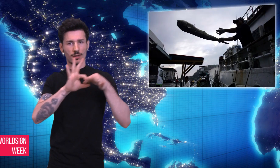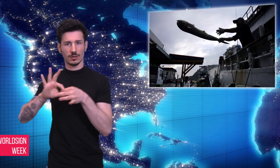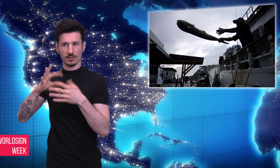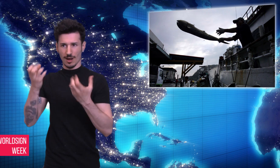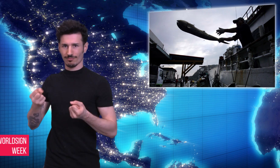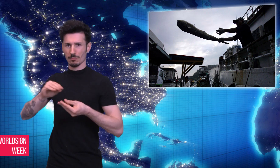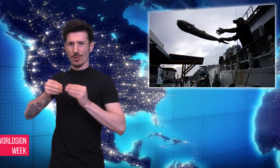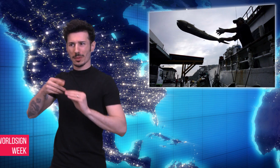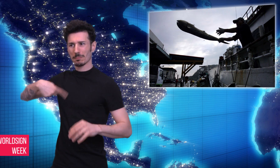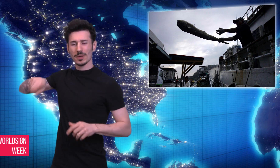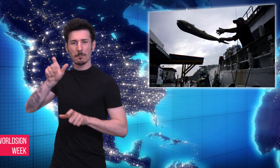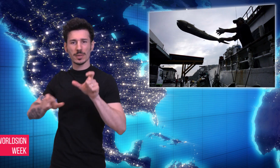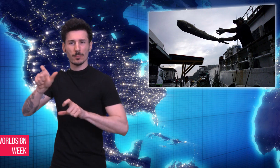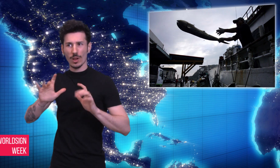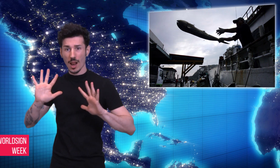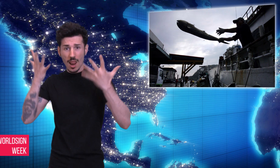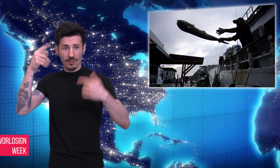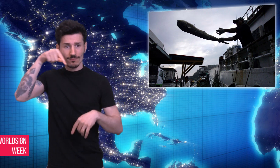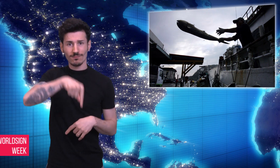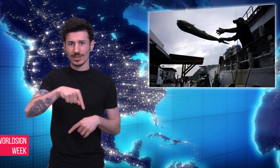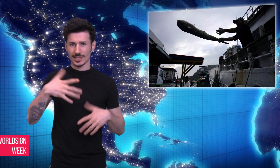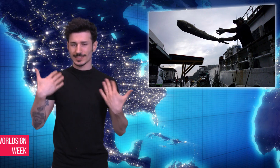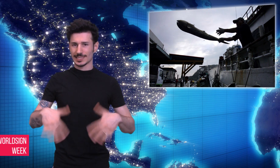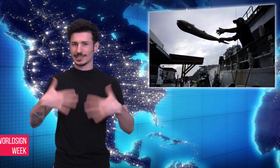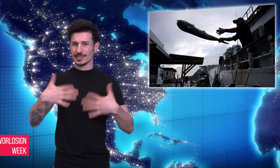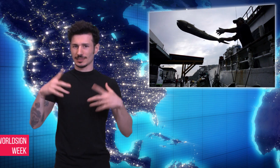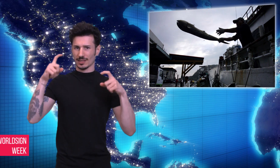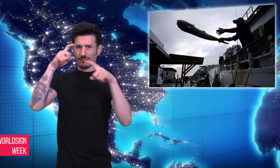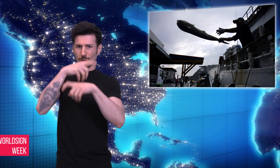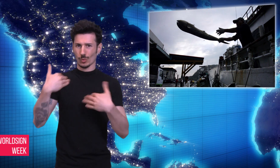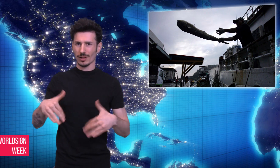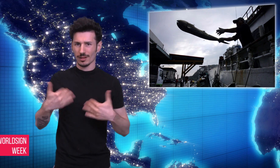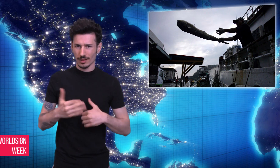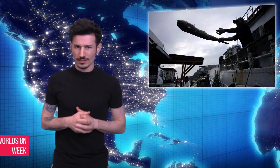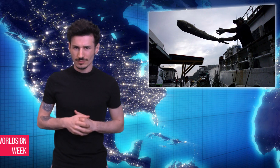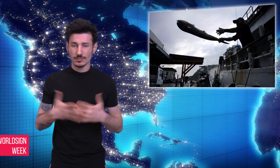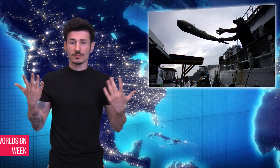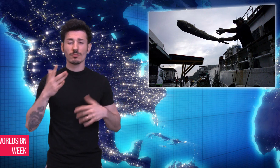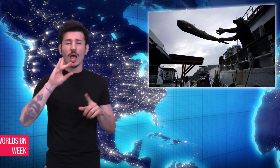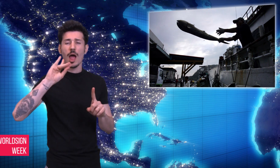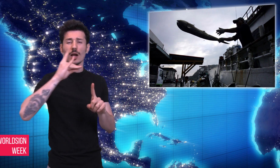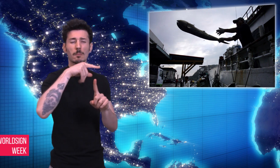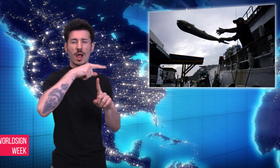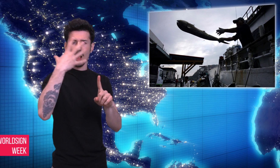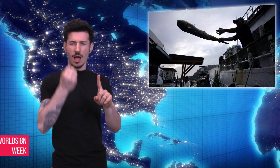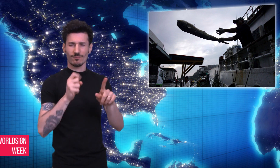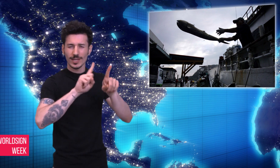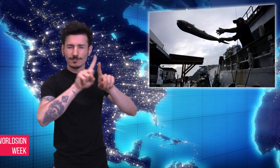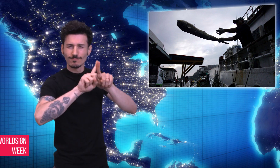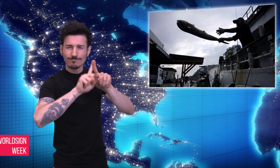becoming increasingly difficult for humans to live in.